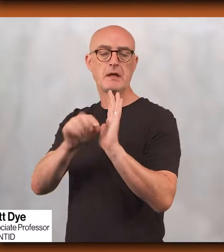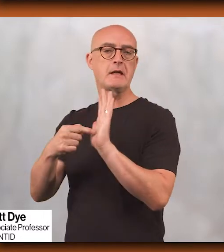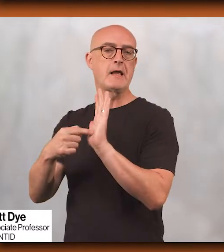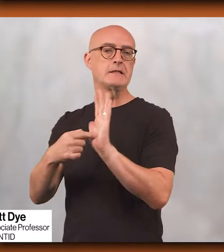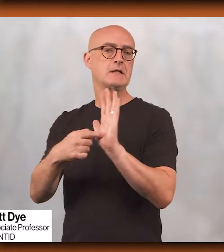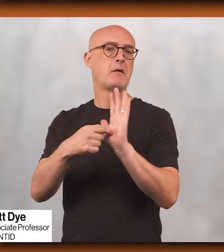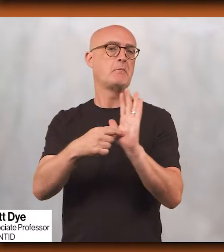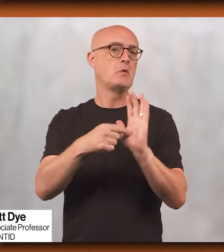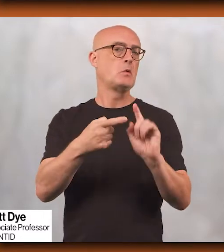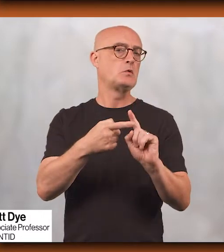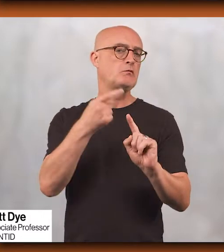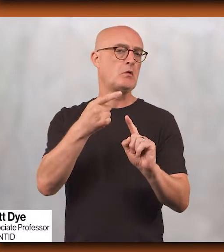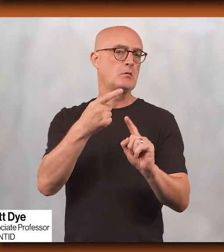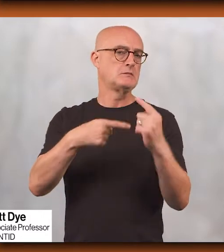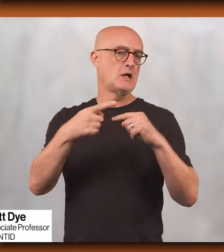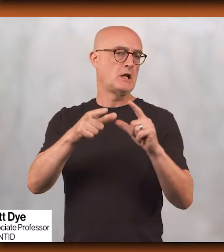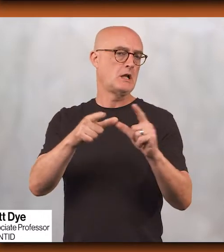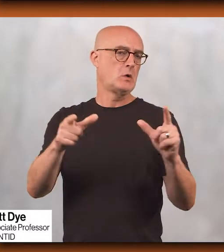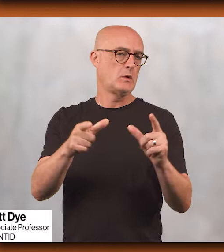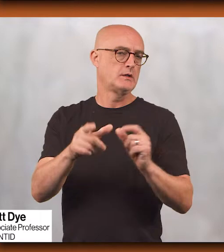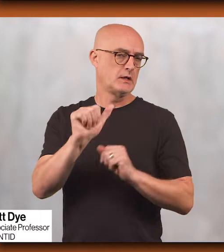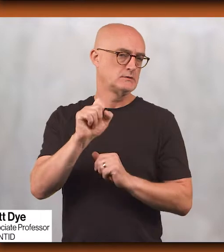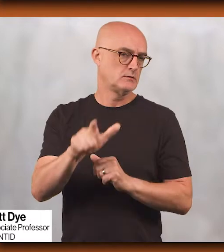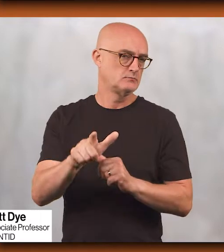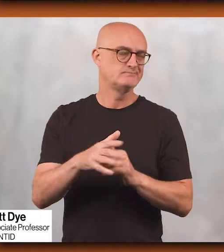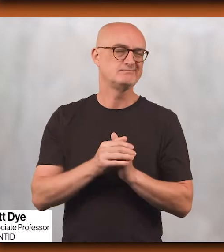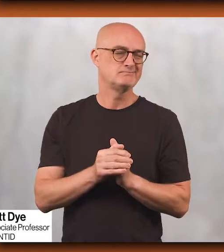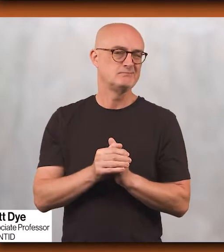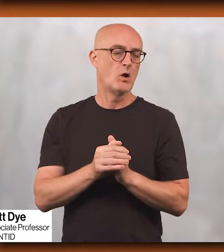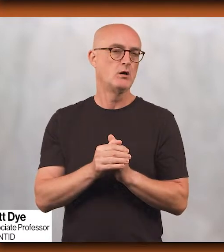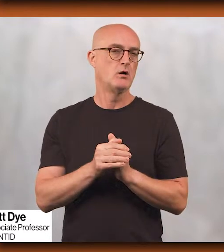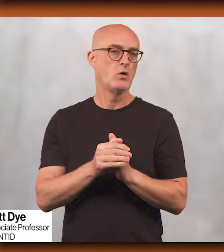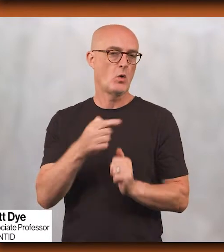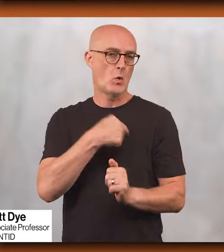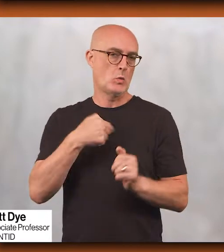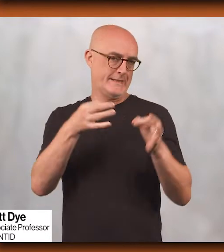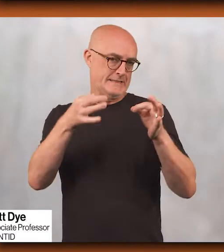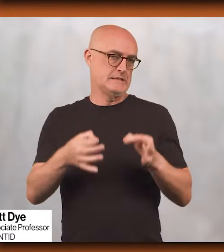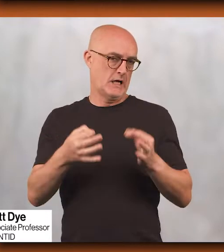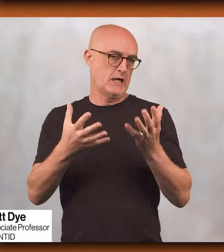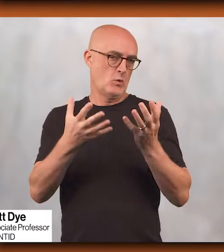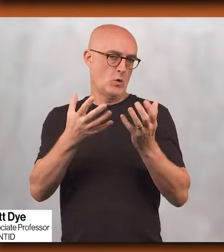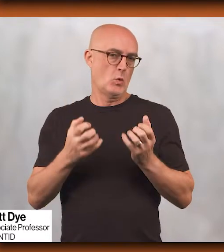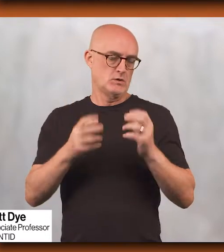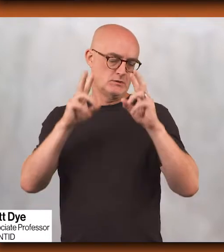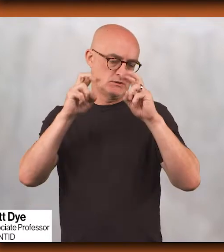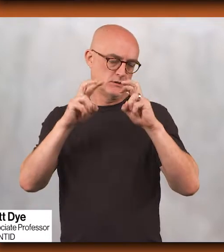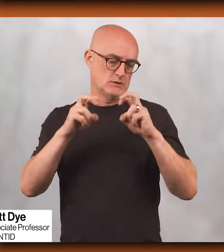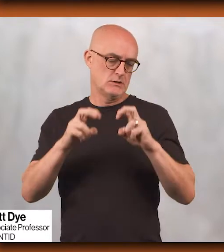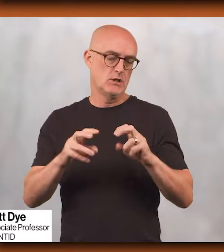of the ASL lexicon, so to fill this gap, Caselli and her colleagues performed a study